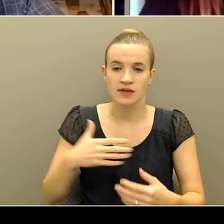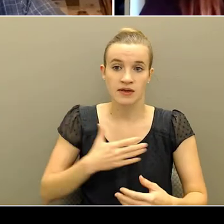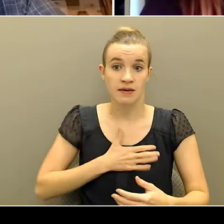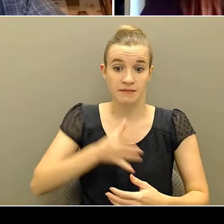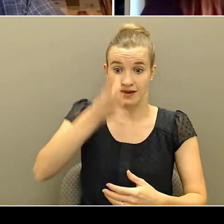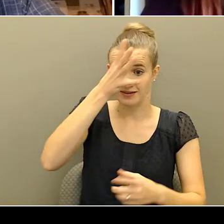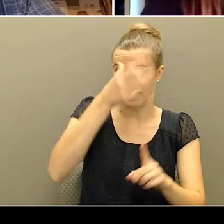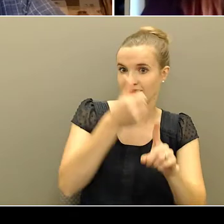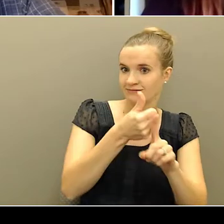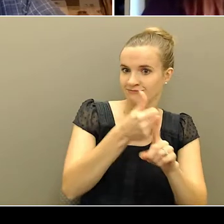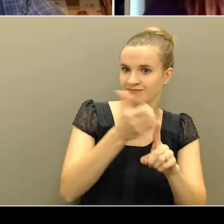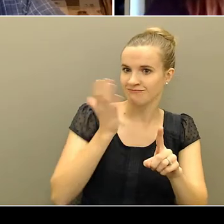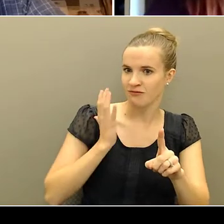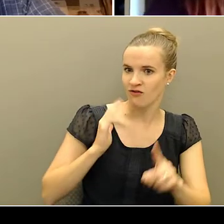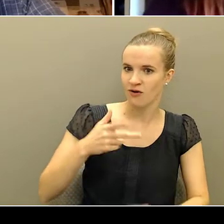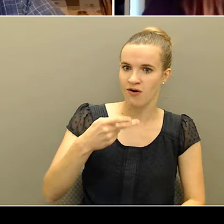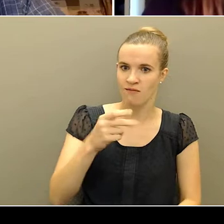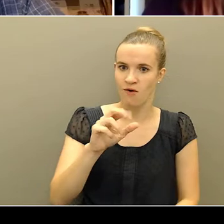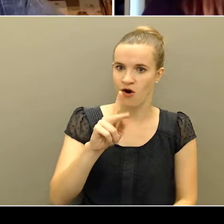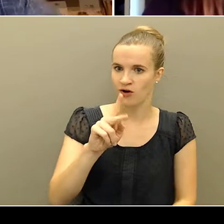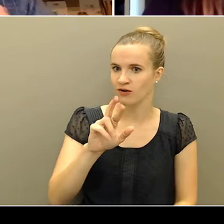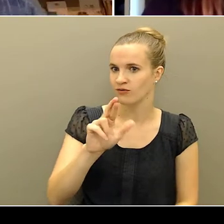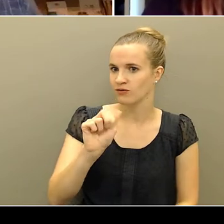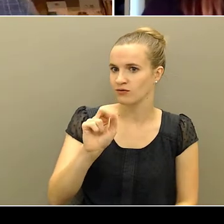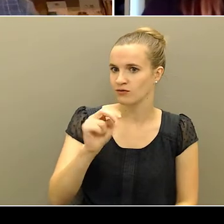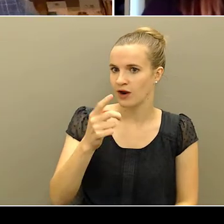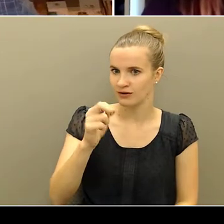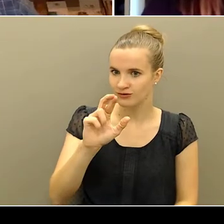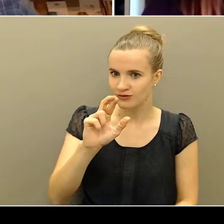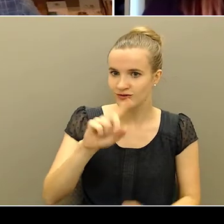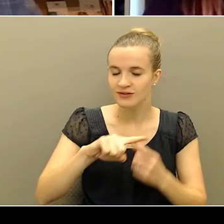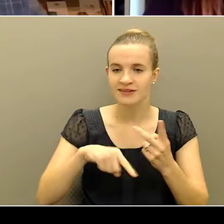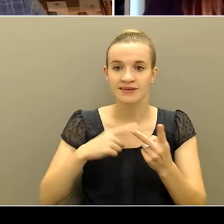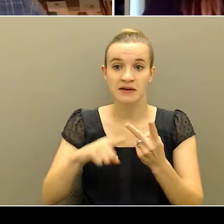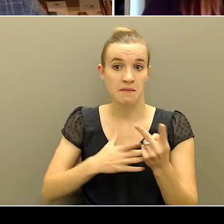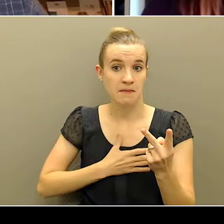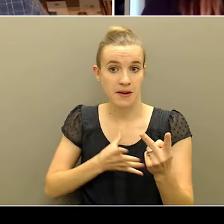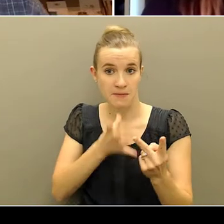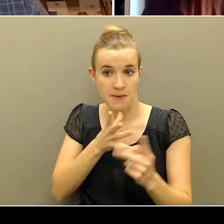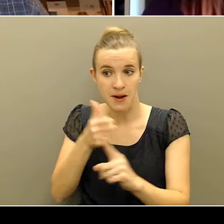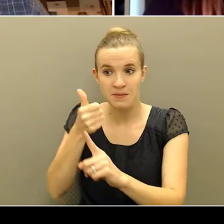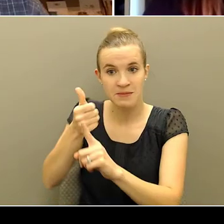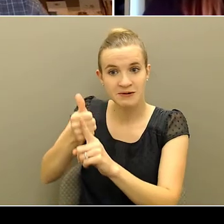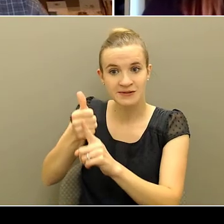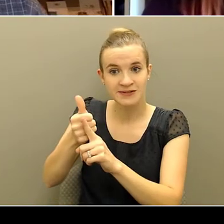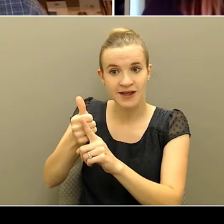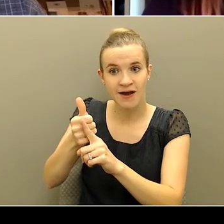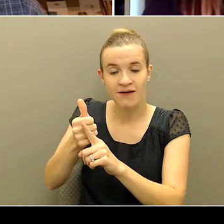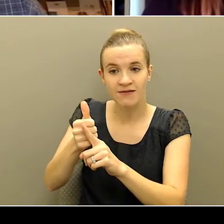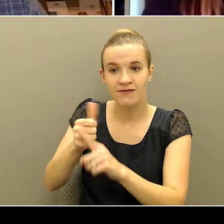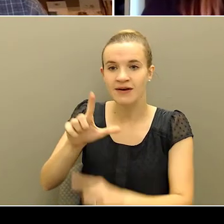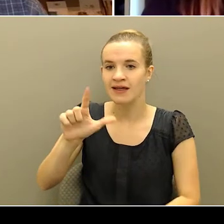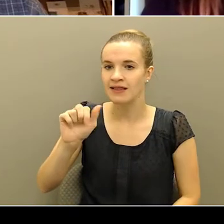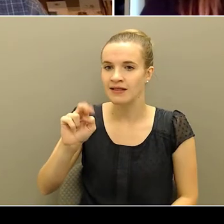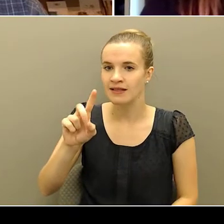definitely instilled in their children, you know, this love of nature and appreciation of nature and care for nature and Mother Earth, and you know,